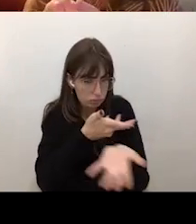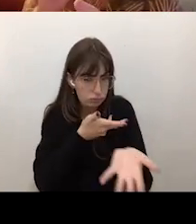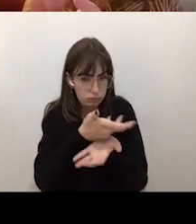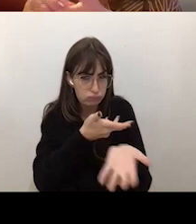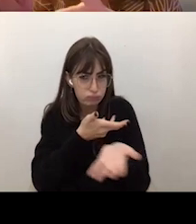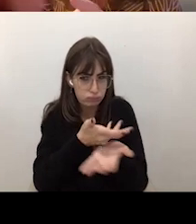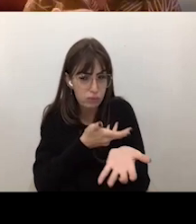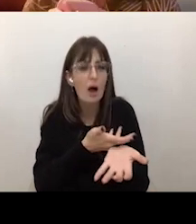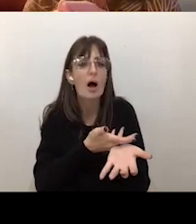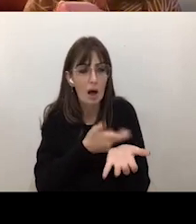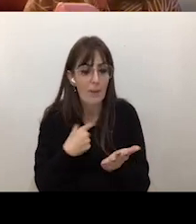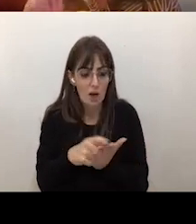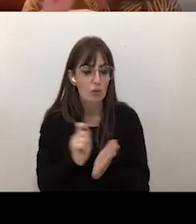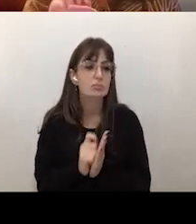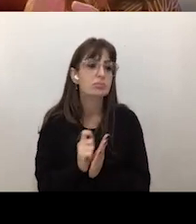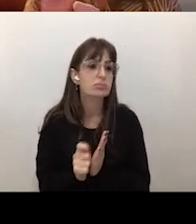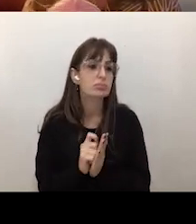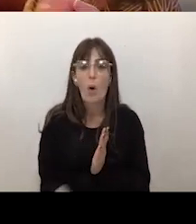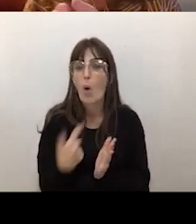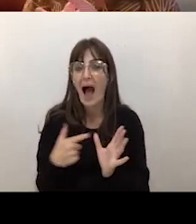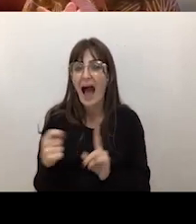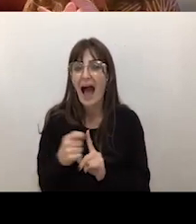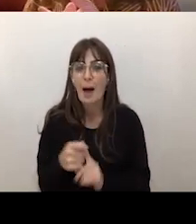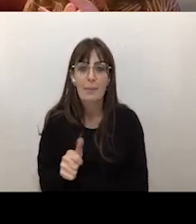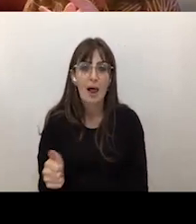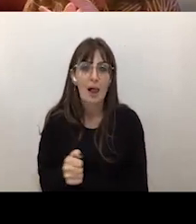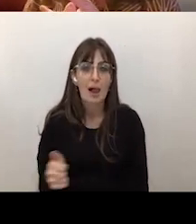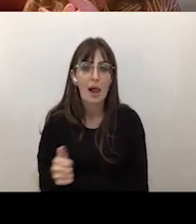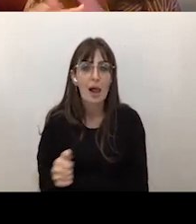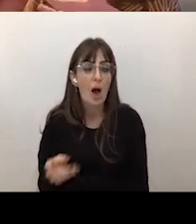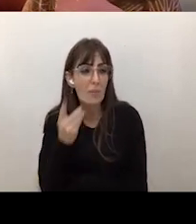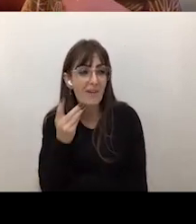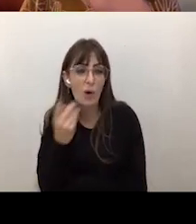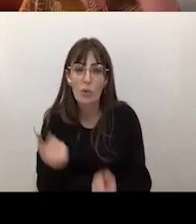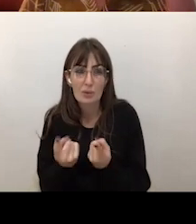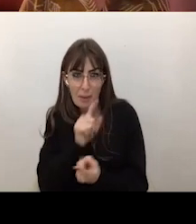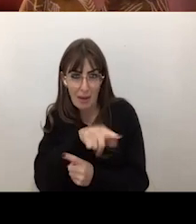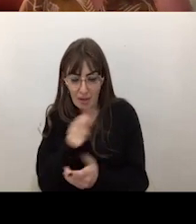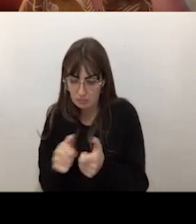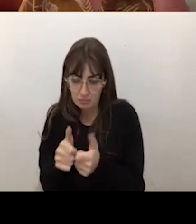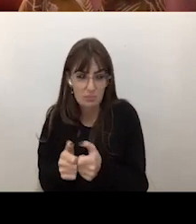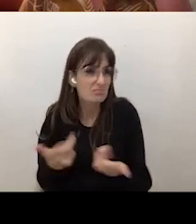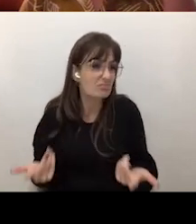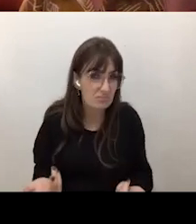I will have my notes app open and quickly write down some notes on someone. If any of you do some